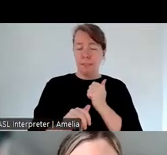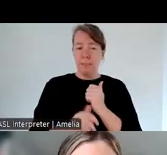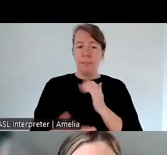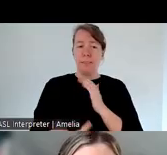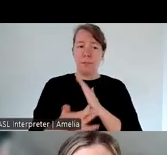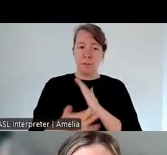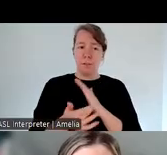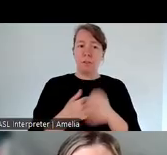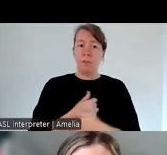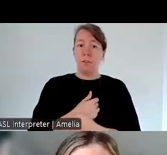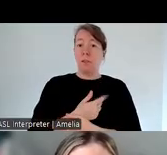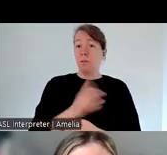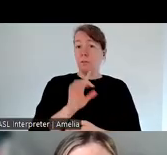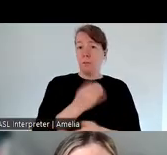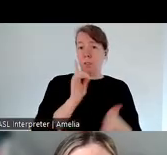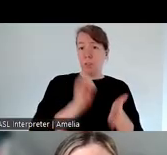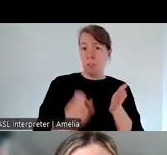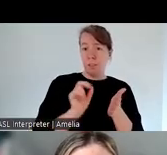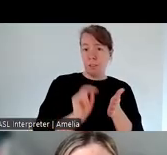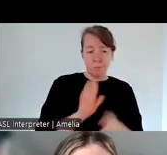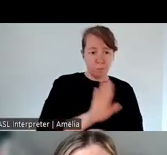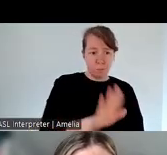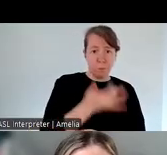about their seating preferences and also to be mindful that